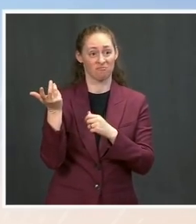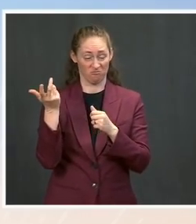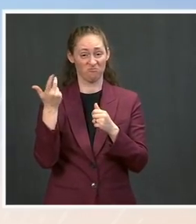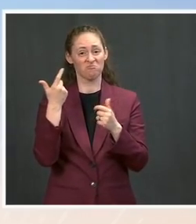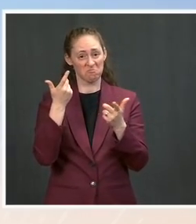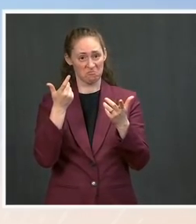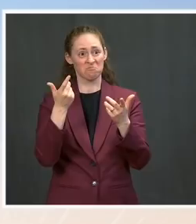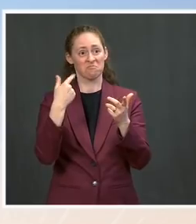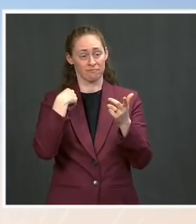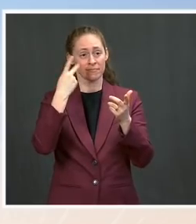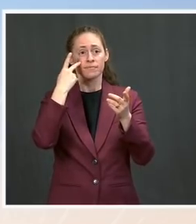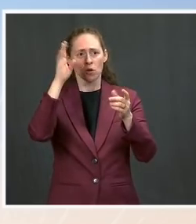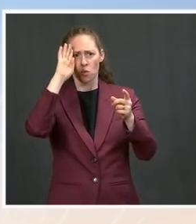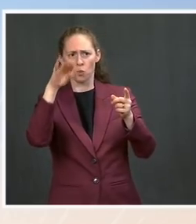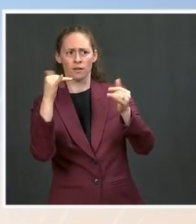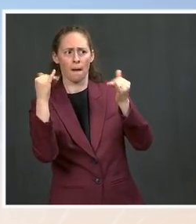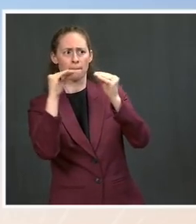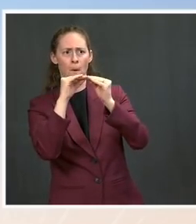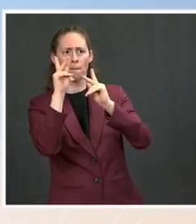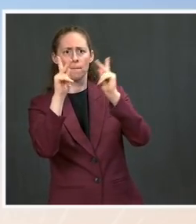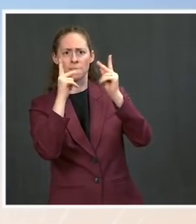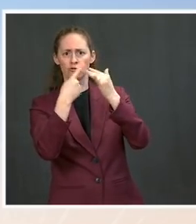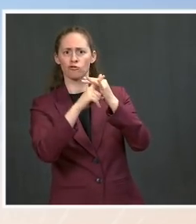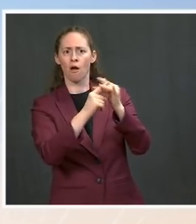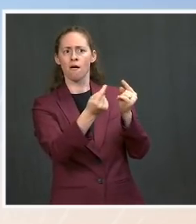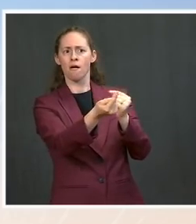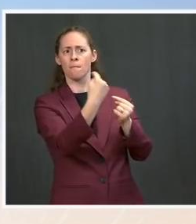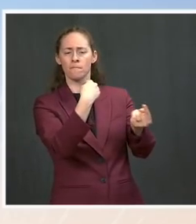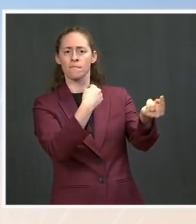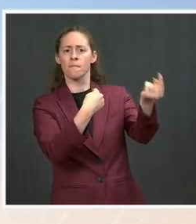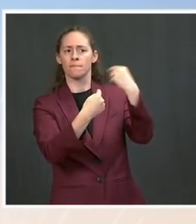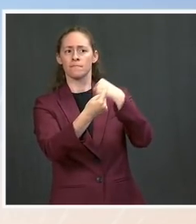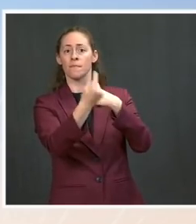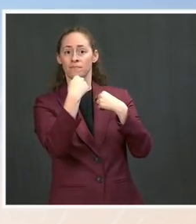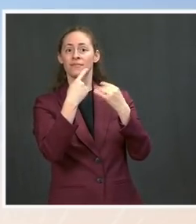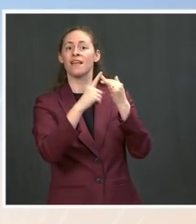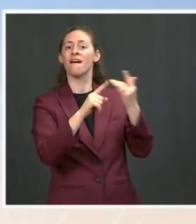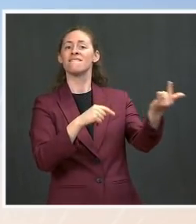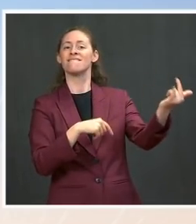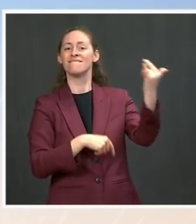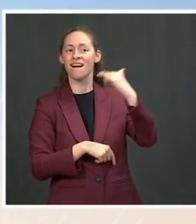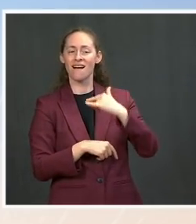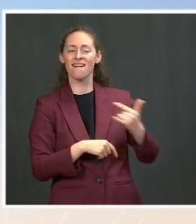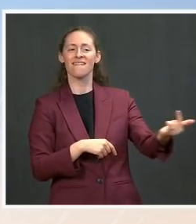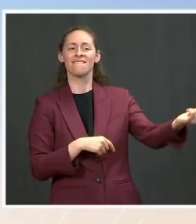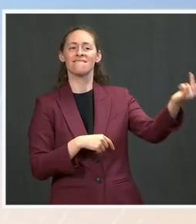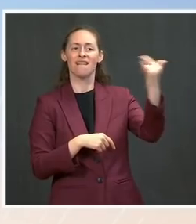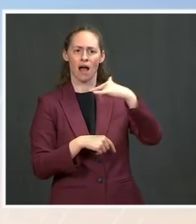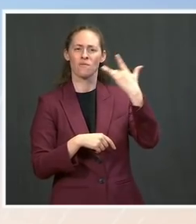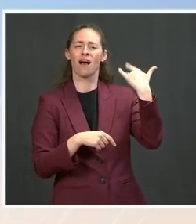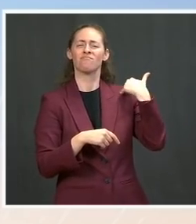because we resumed the flights and because we overturned the policy that prevented refugees from applying